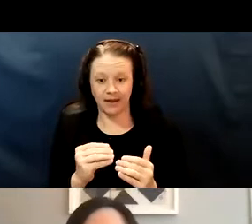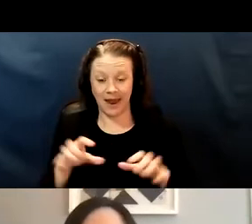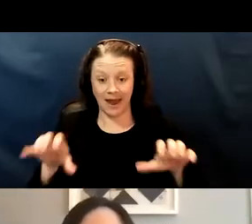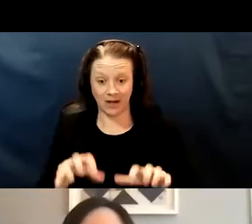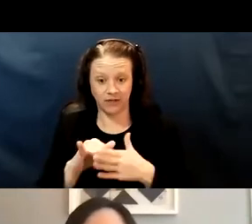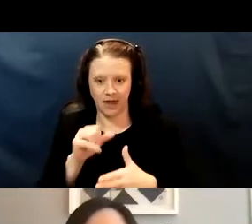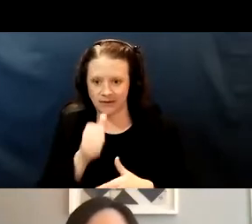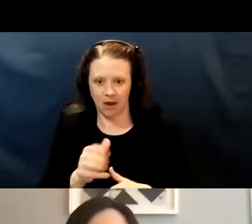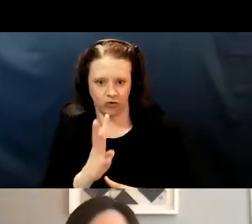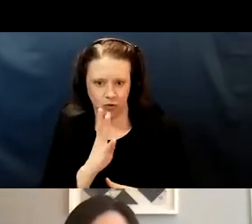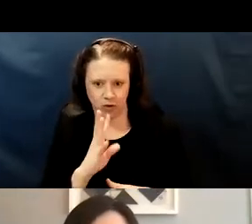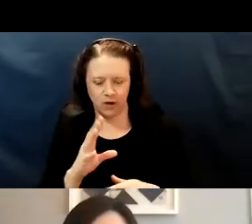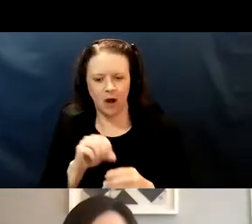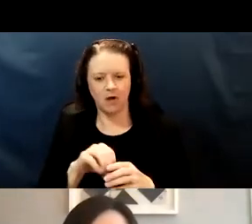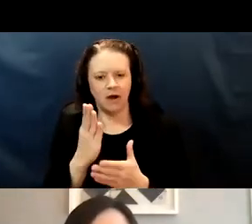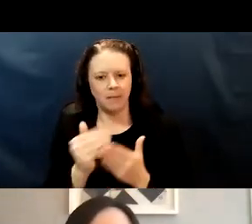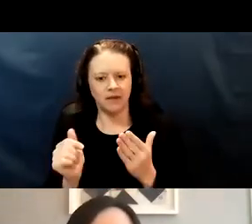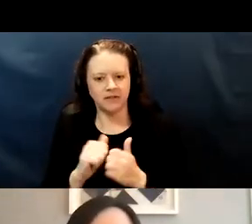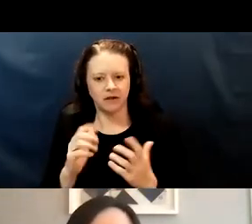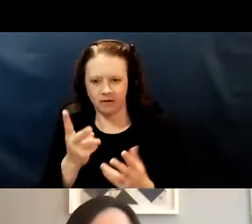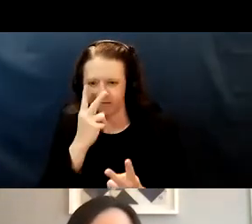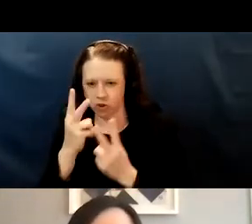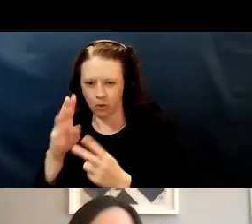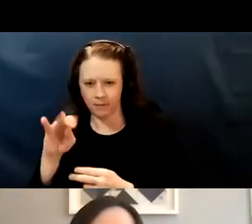of visual media or live performance.